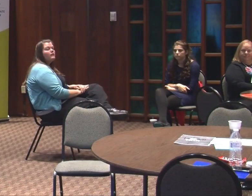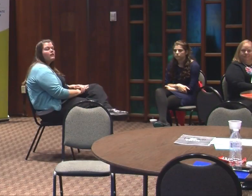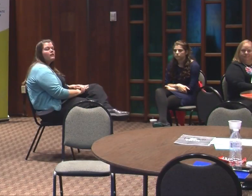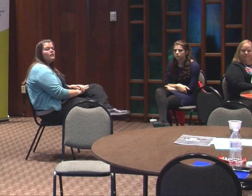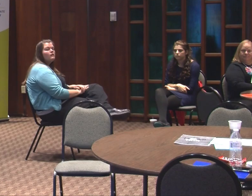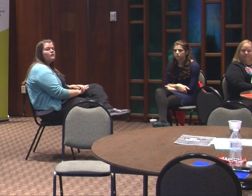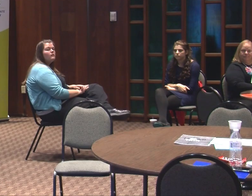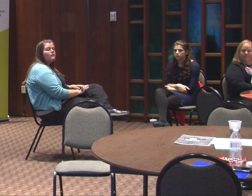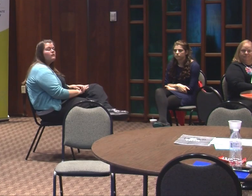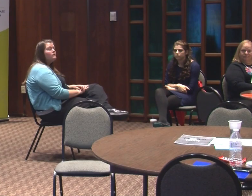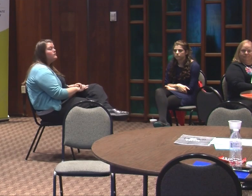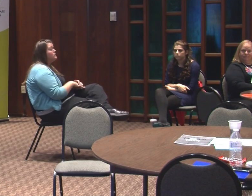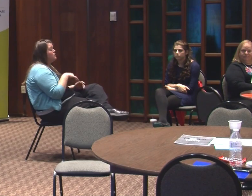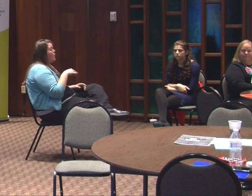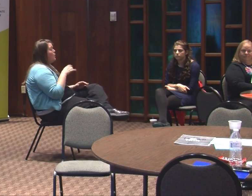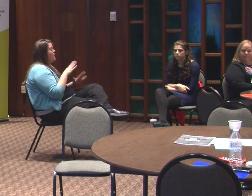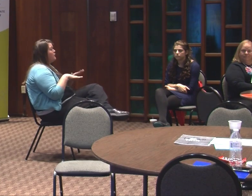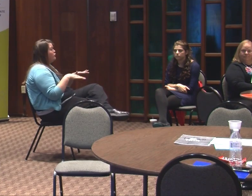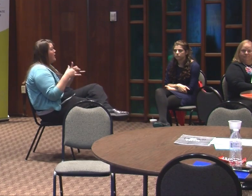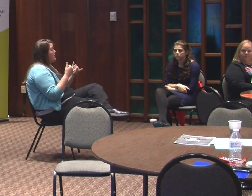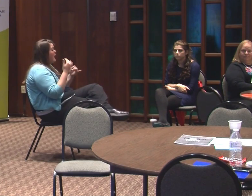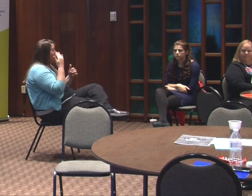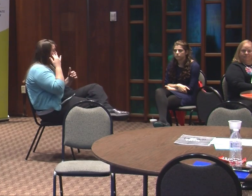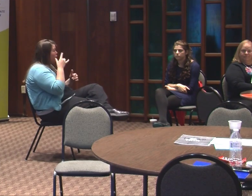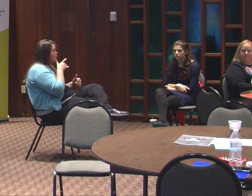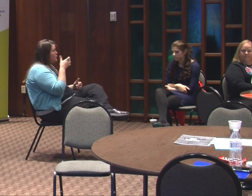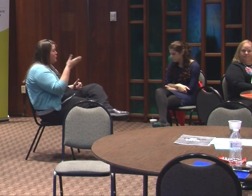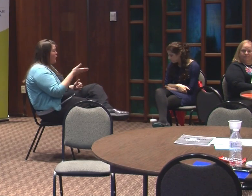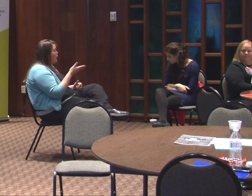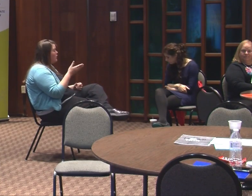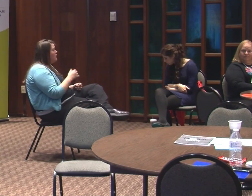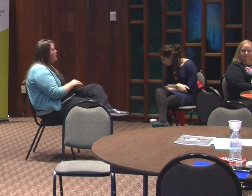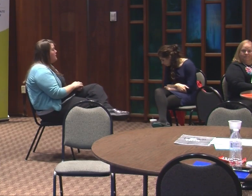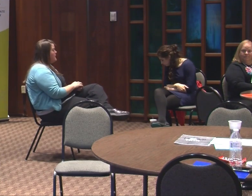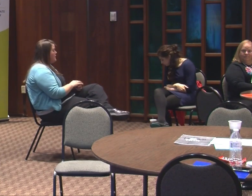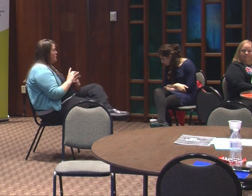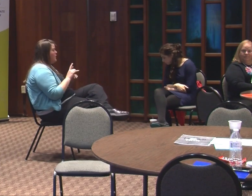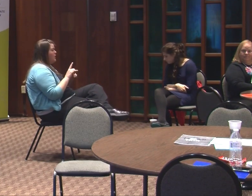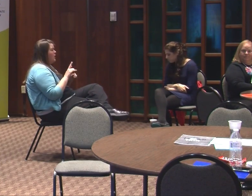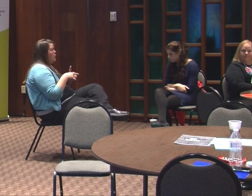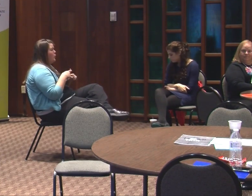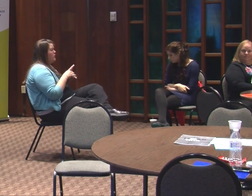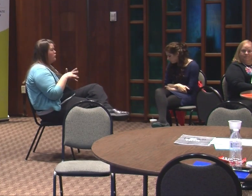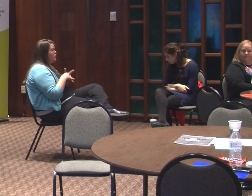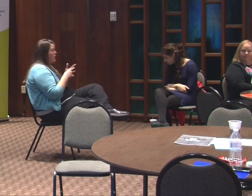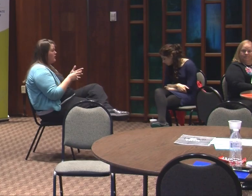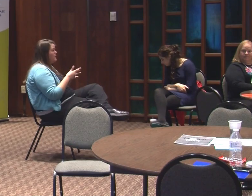So this child knows who you are and you want to... So as you're starting to increase now, you know, you...